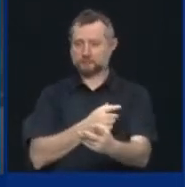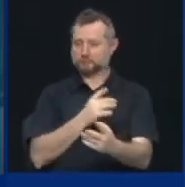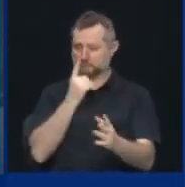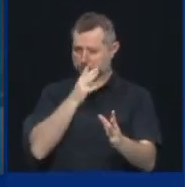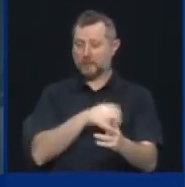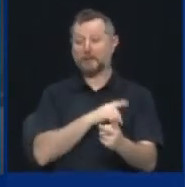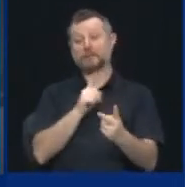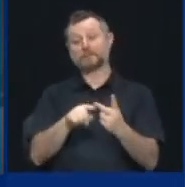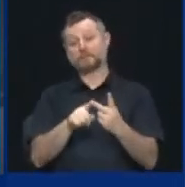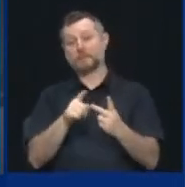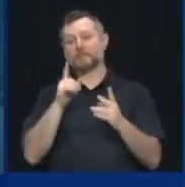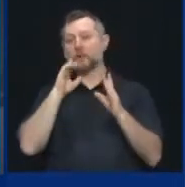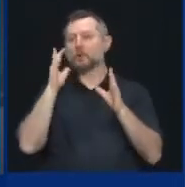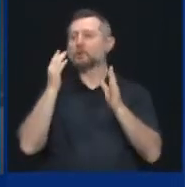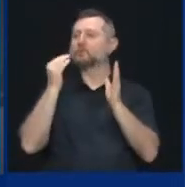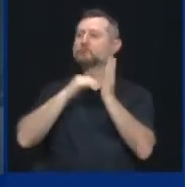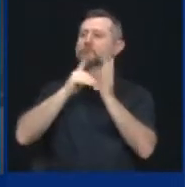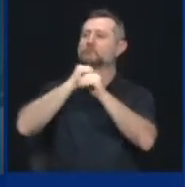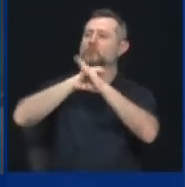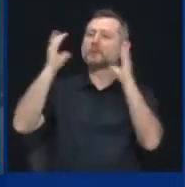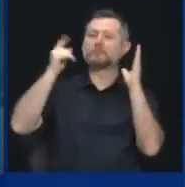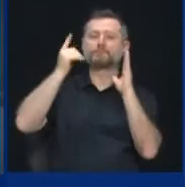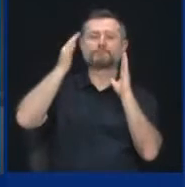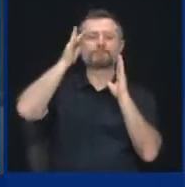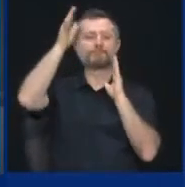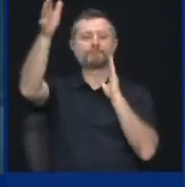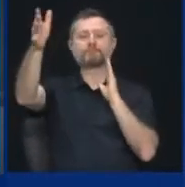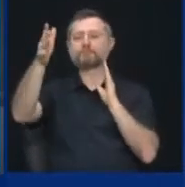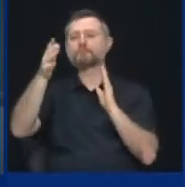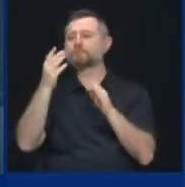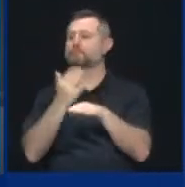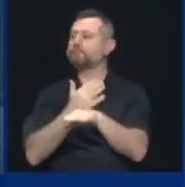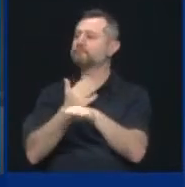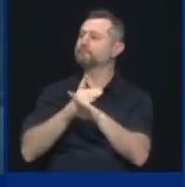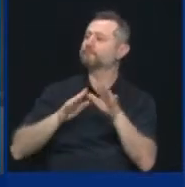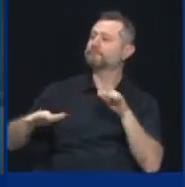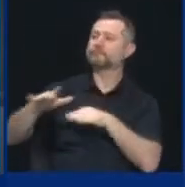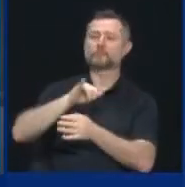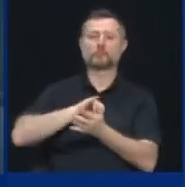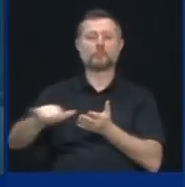MANAGING COVID-19 AND THE VACCINATION PROCESS, ETC..